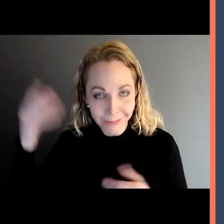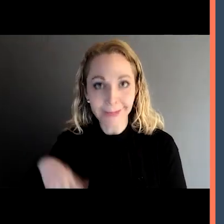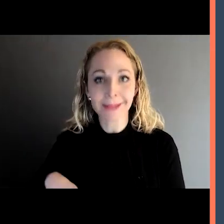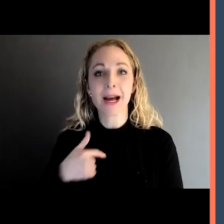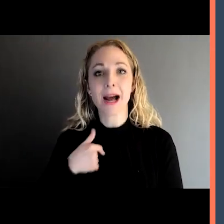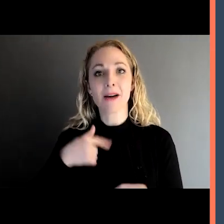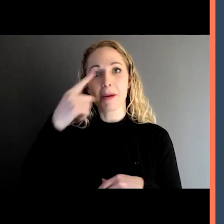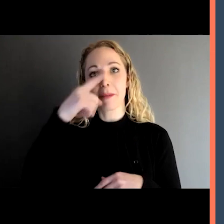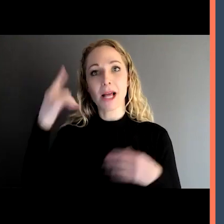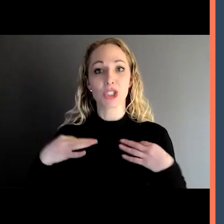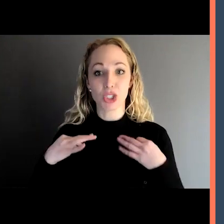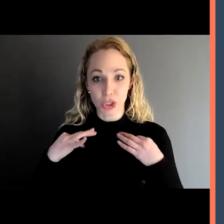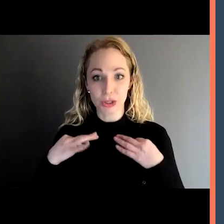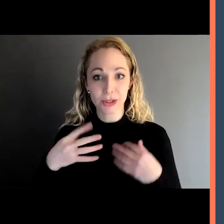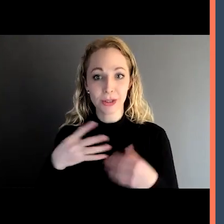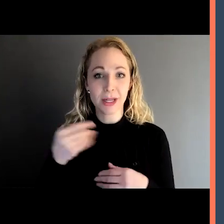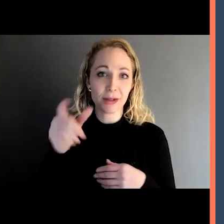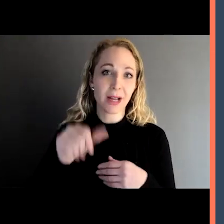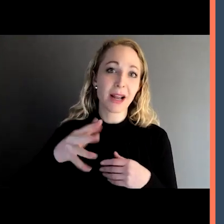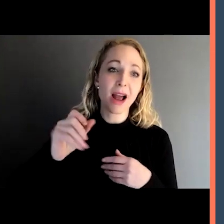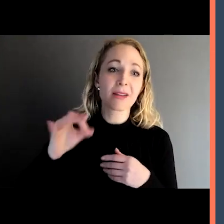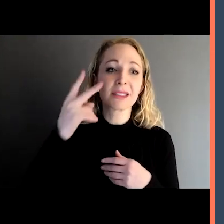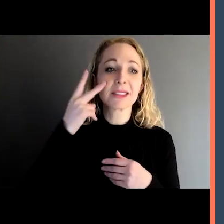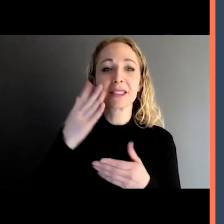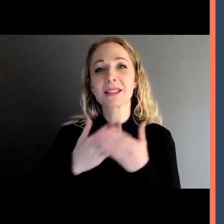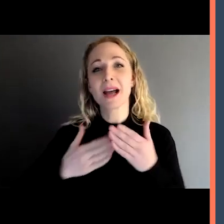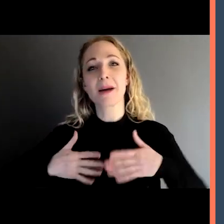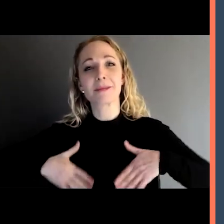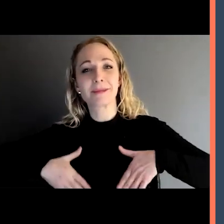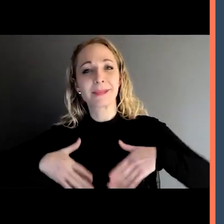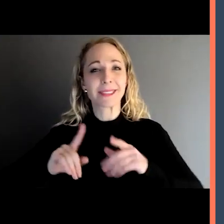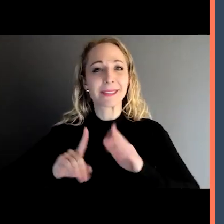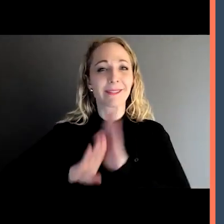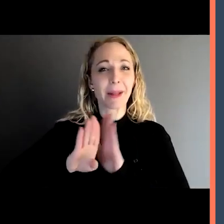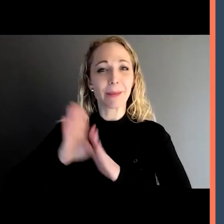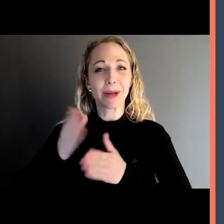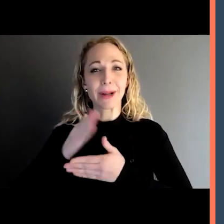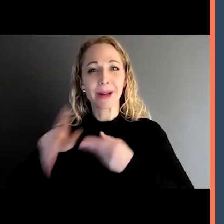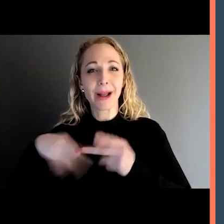YOU CAN SEE SOME DEVELOPY TYPE OF STUFF ON IT BEHIND ME